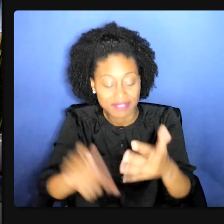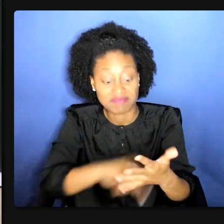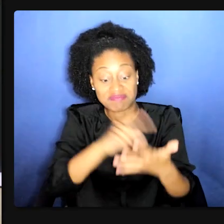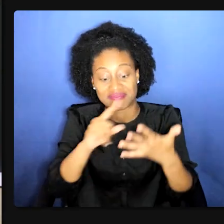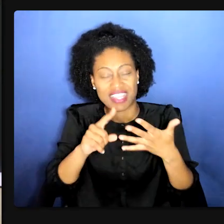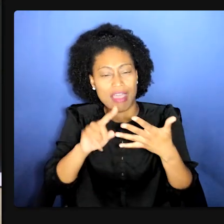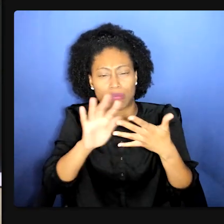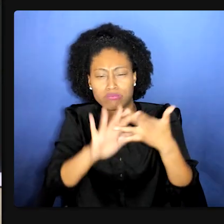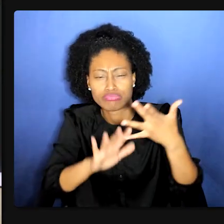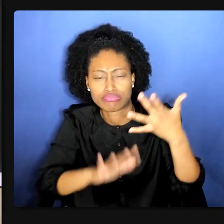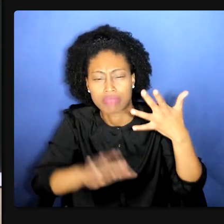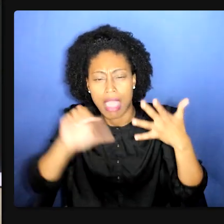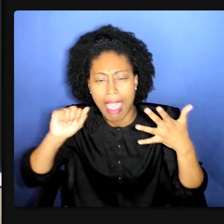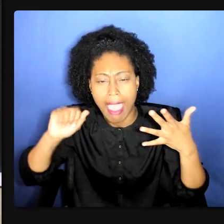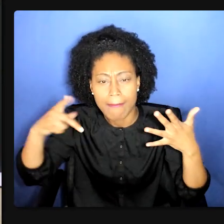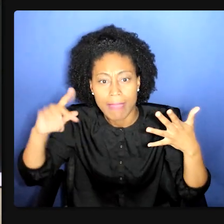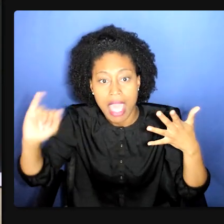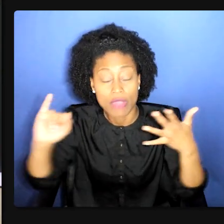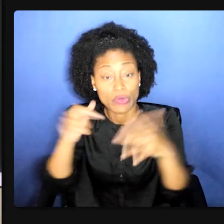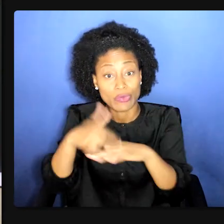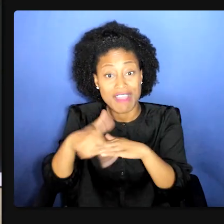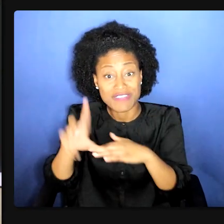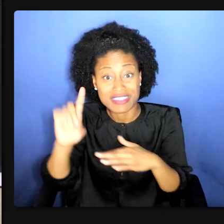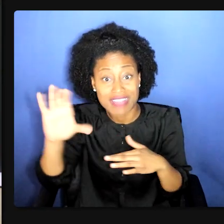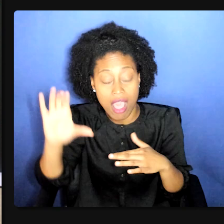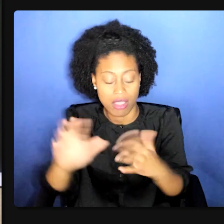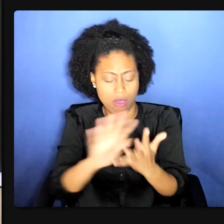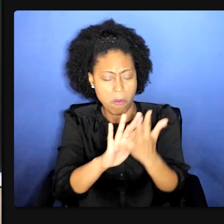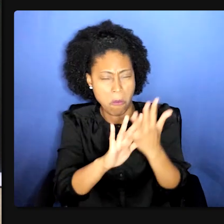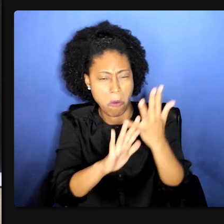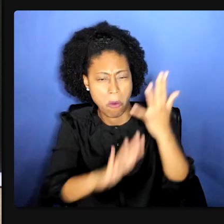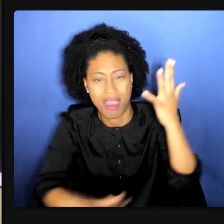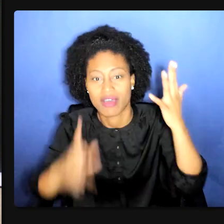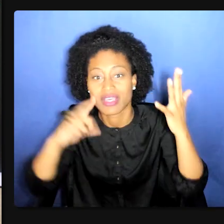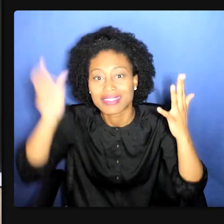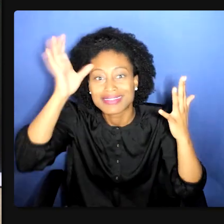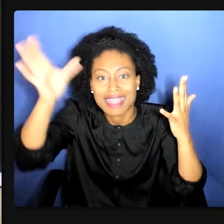and we've got all of the api reference docs linked as well as conceptual documentation so you can